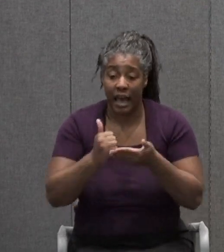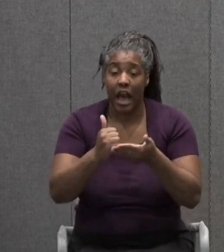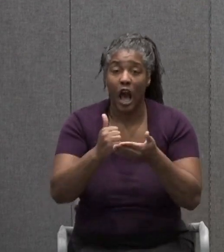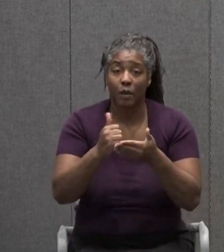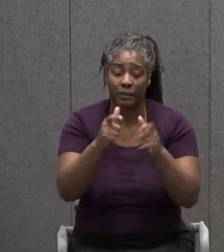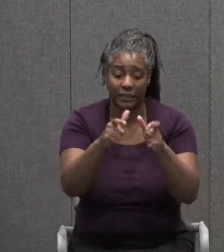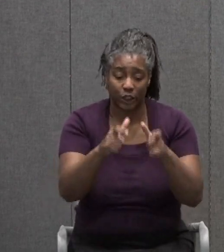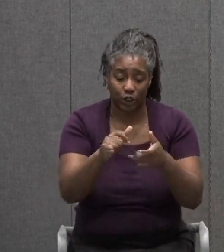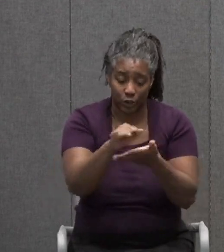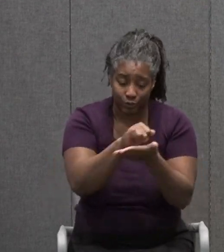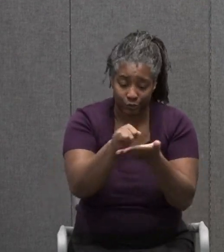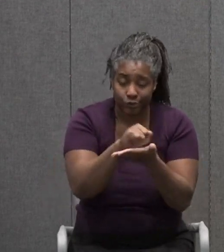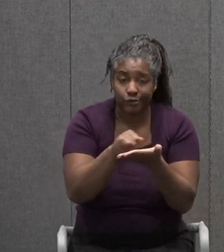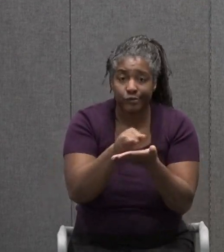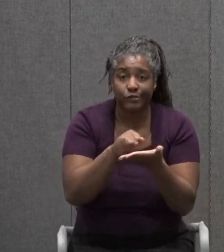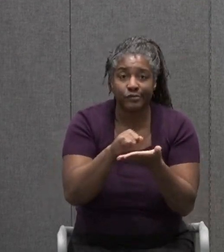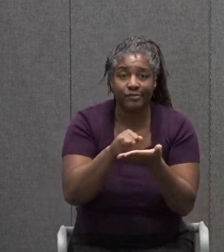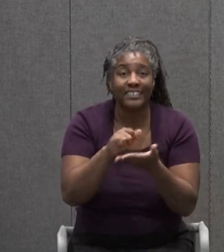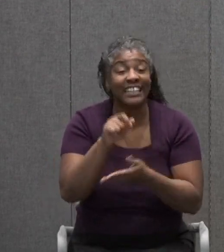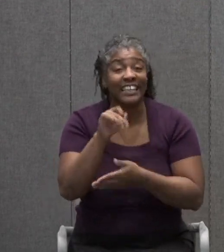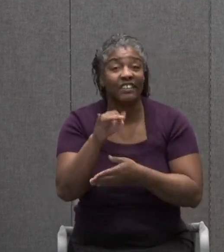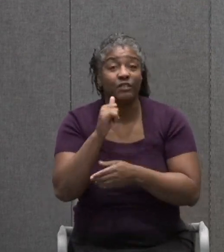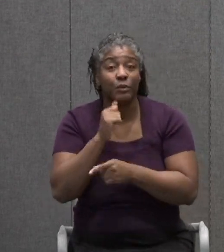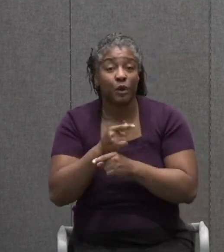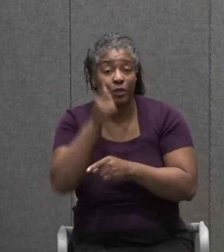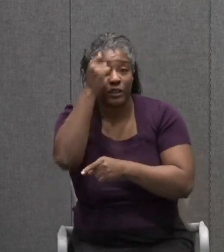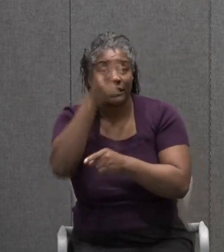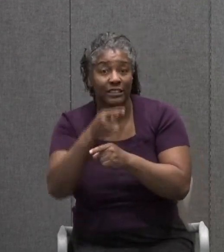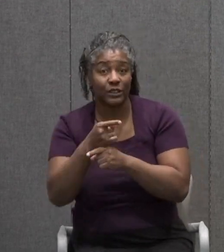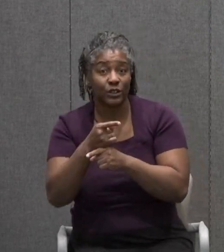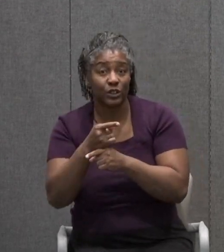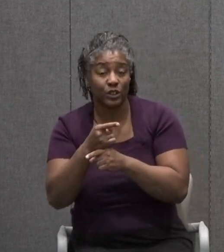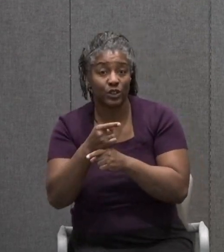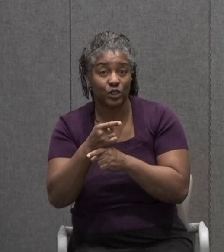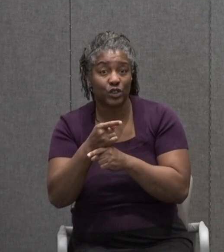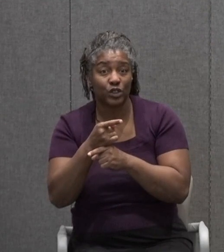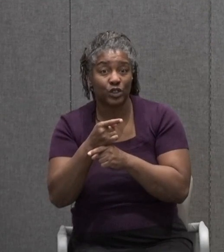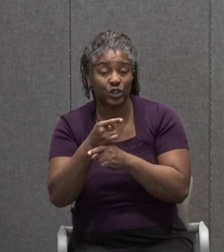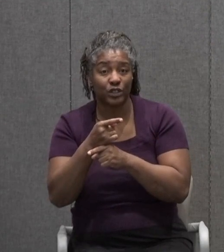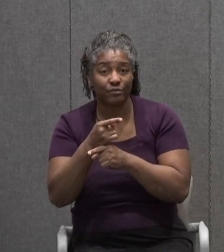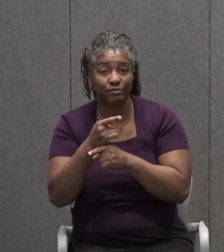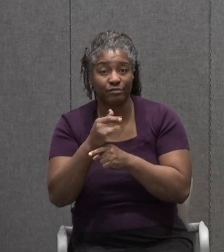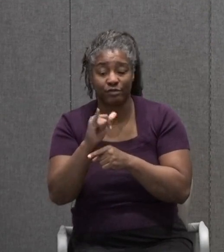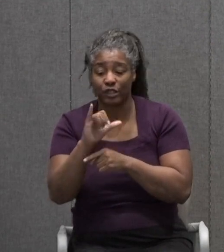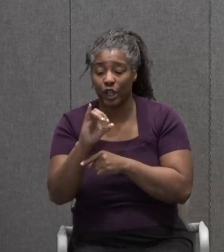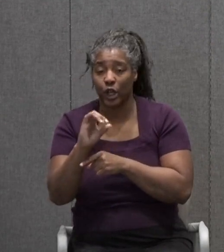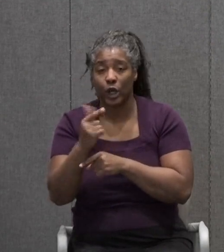with you right now. Maybe you could roll up their mat for them and they could roll up yours for you.